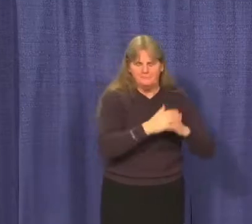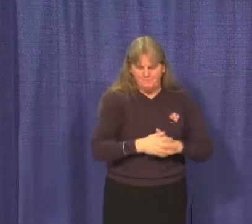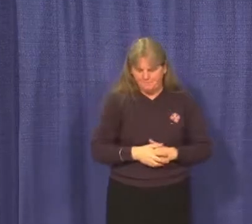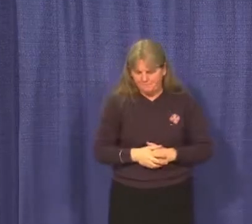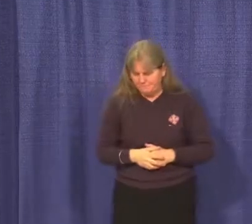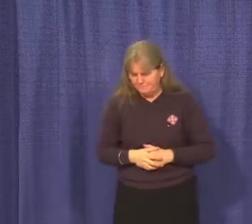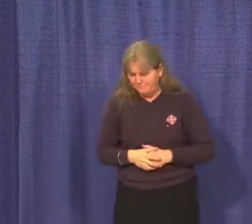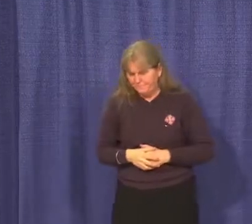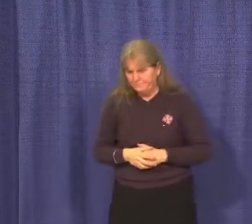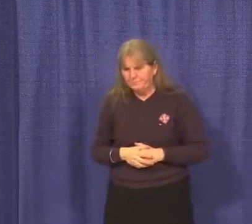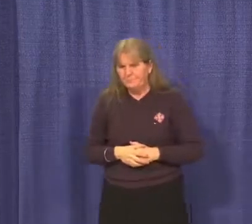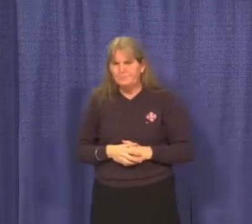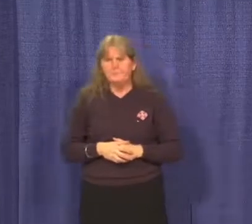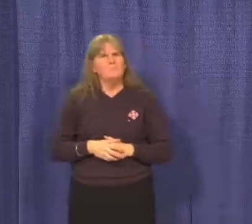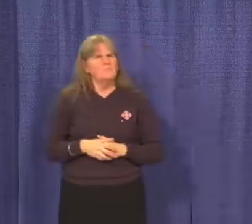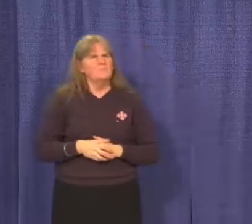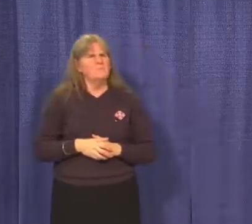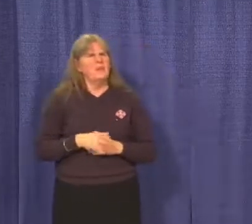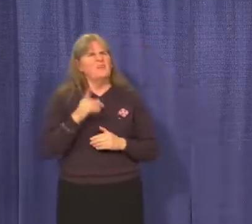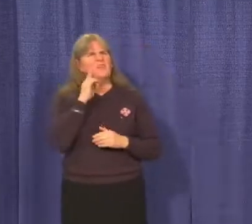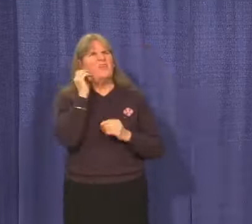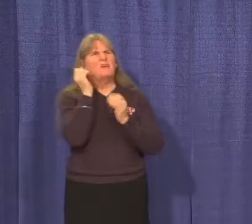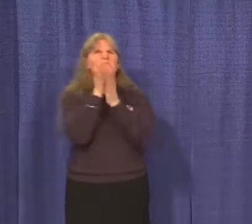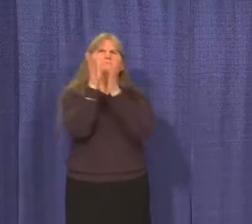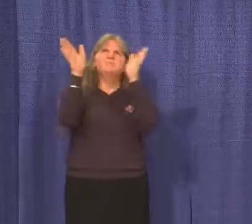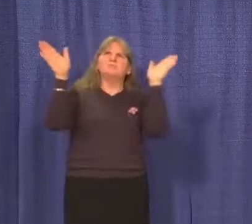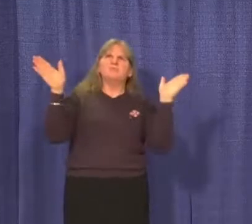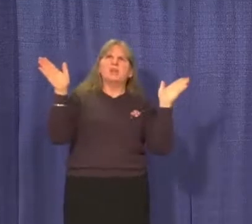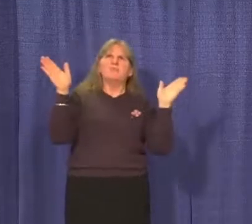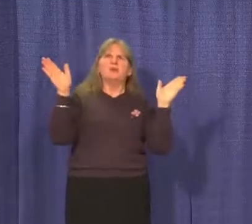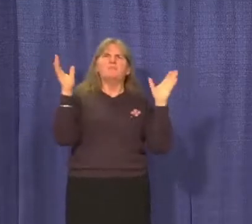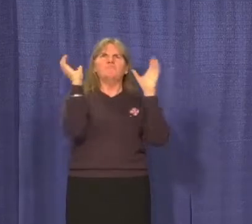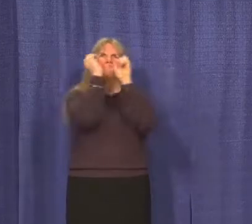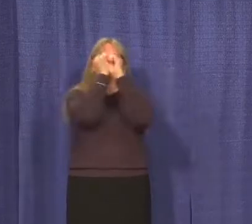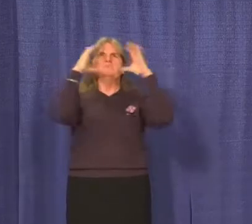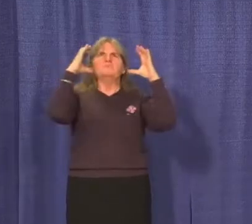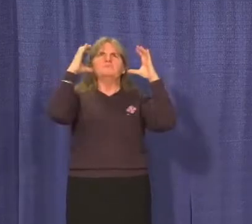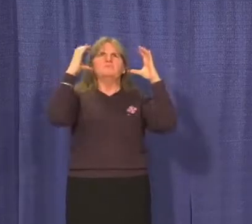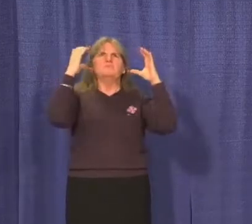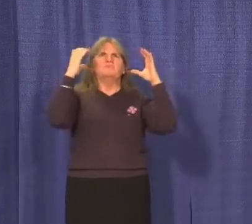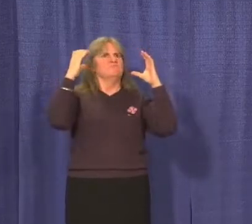So hopefully that gives an overall kind of snapshot of where we are and of the vaccine